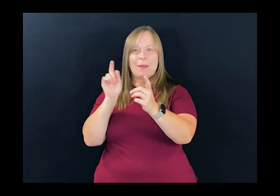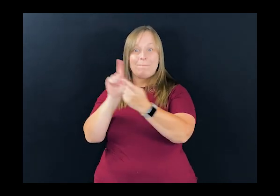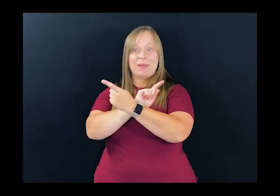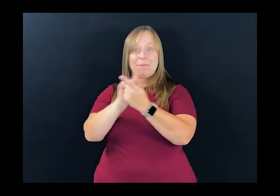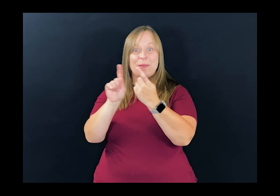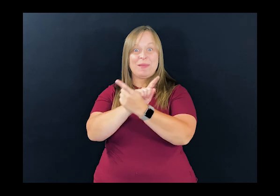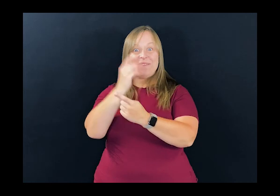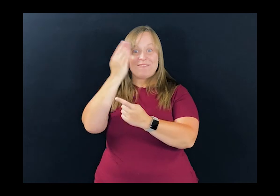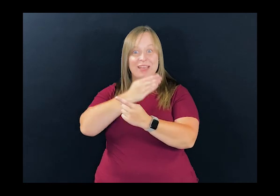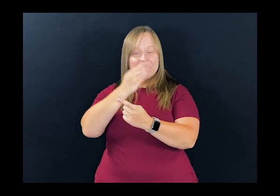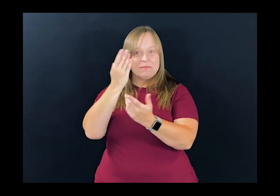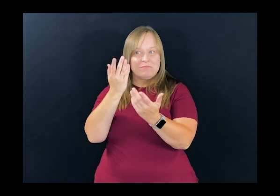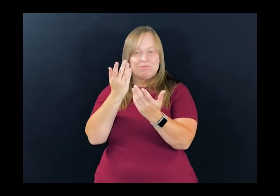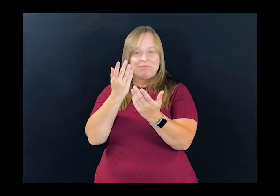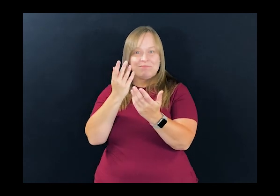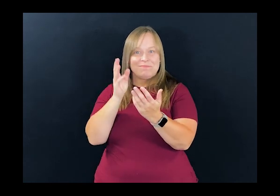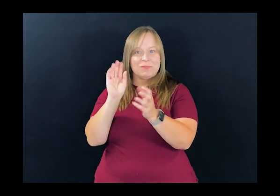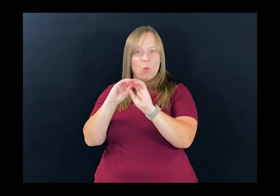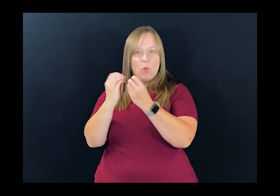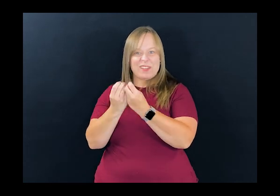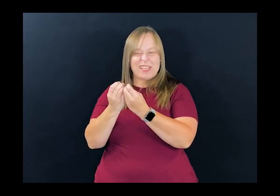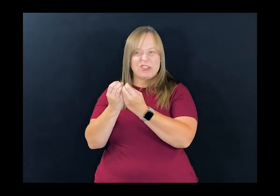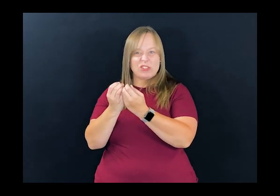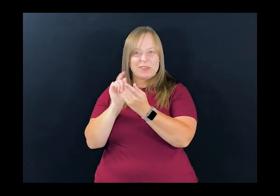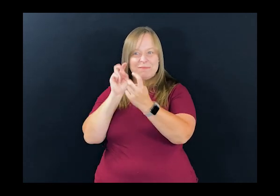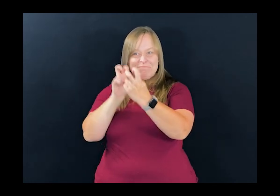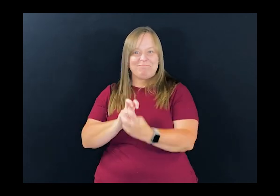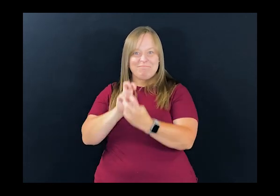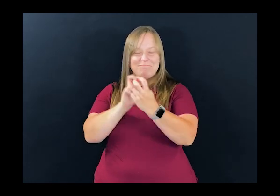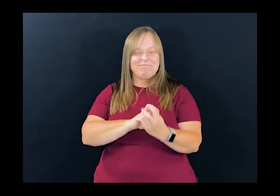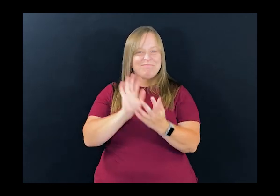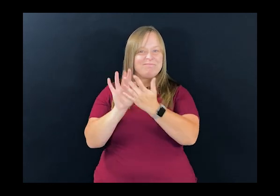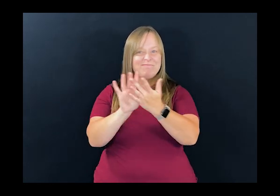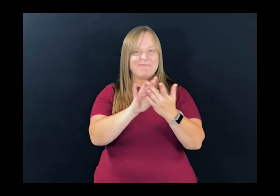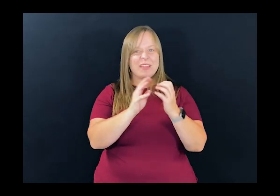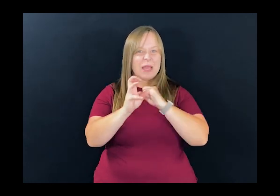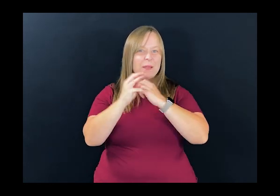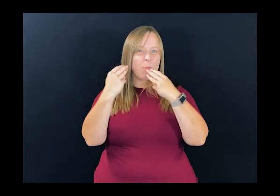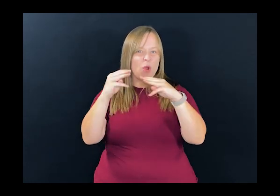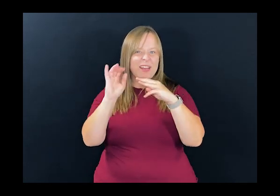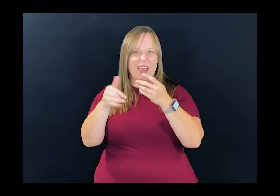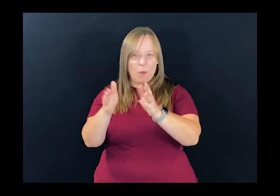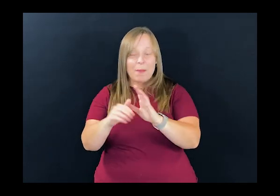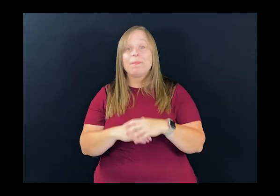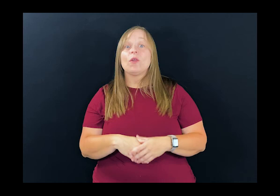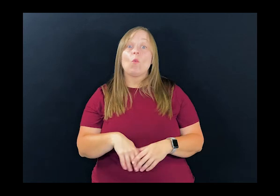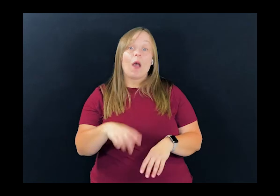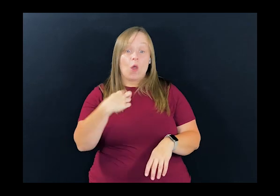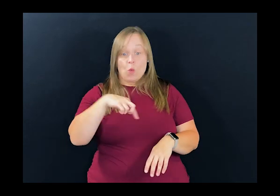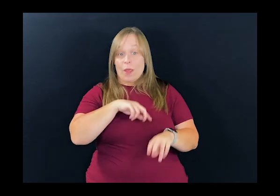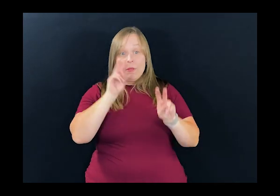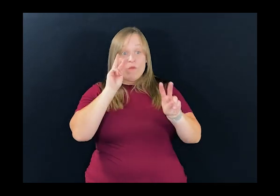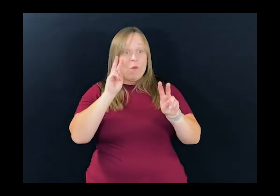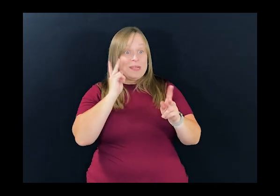face-to-face with some of the organizations and do a lot more outreach and marketing that way [Katrin] We look forward to seeing